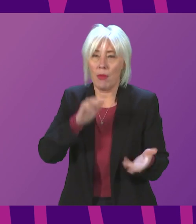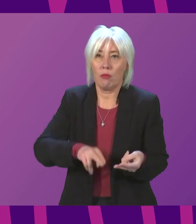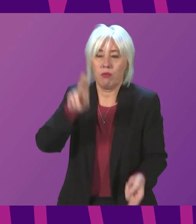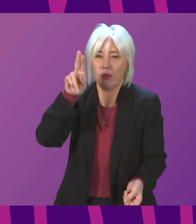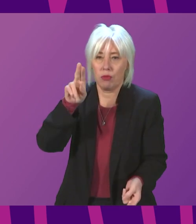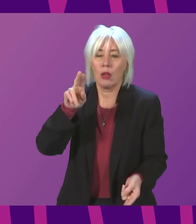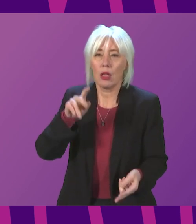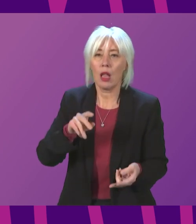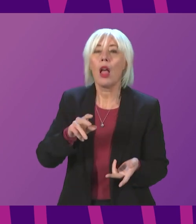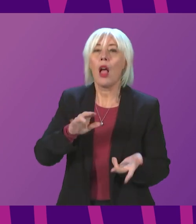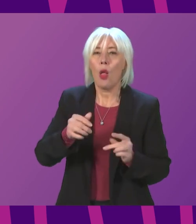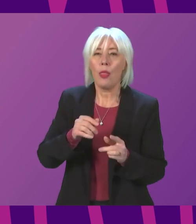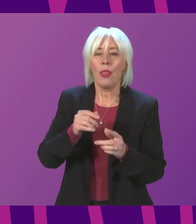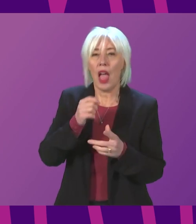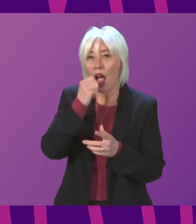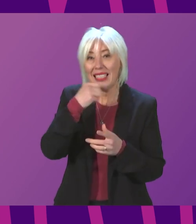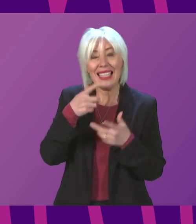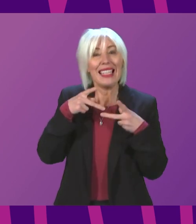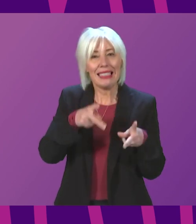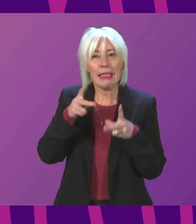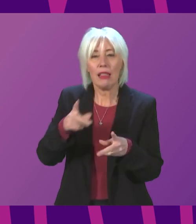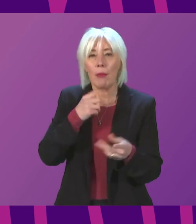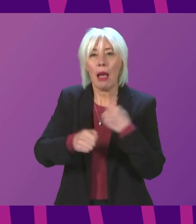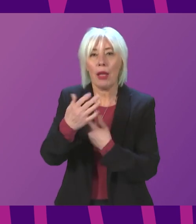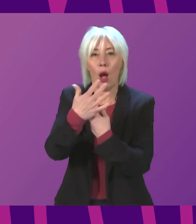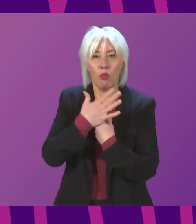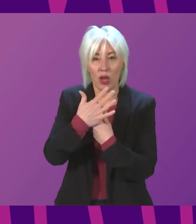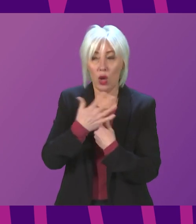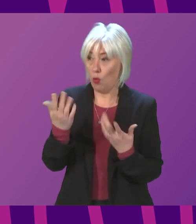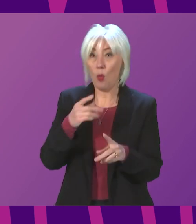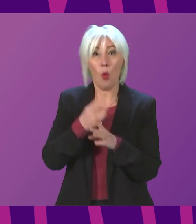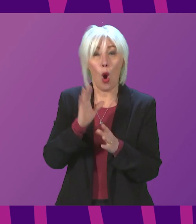periodically, be pressure on the testing system. We are working on a four-nations basis, because